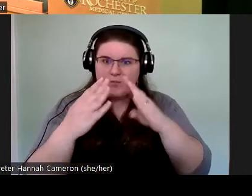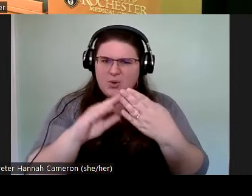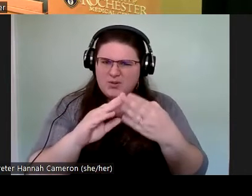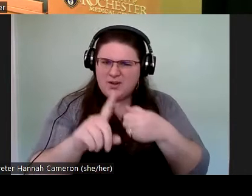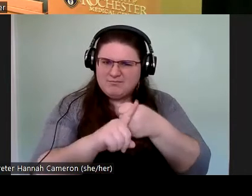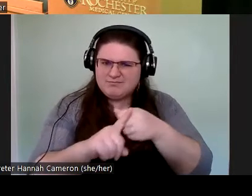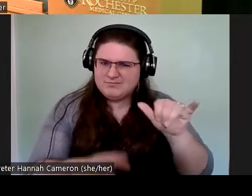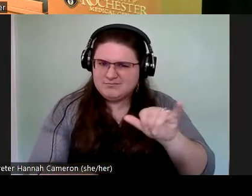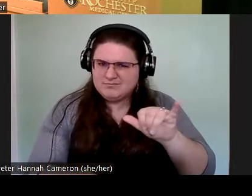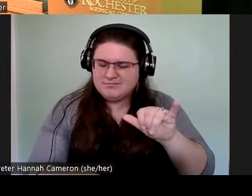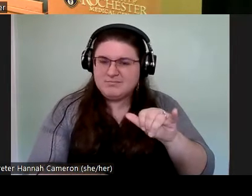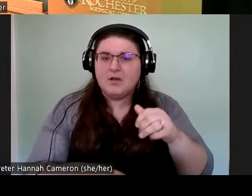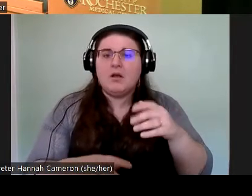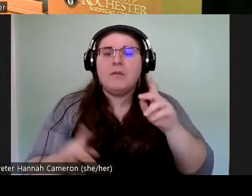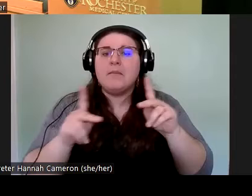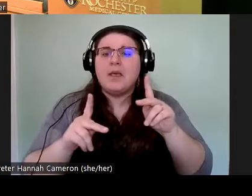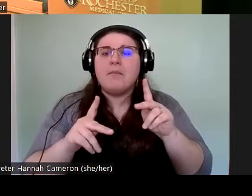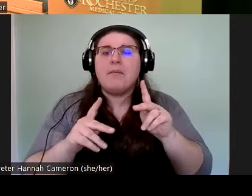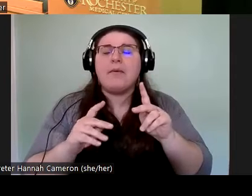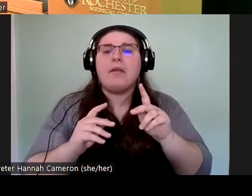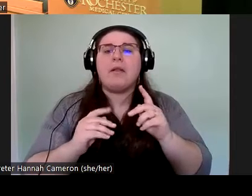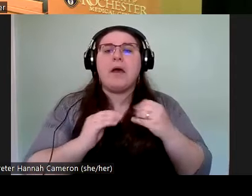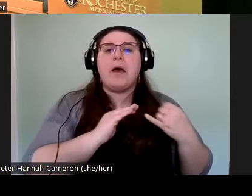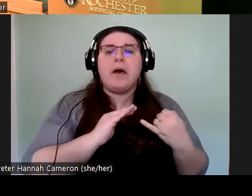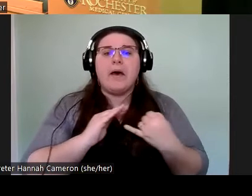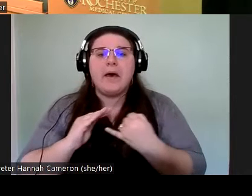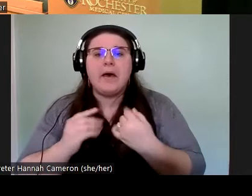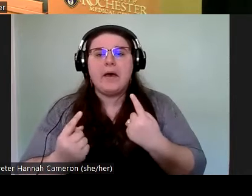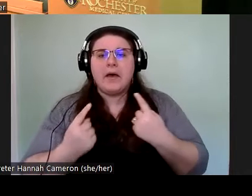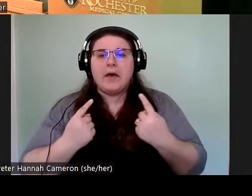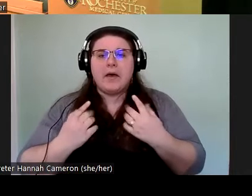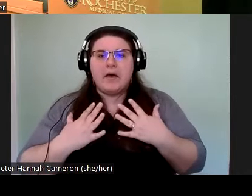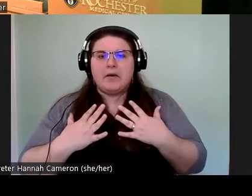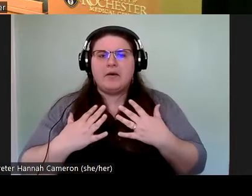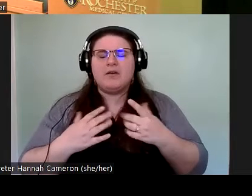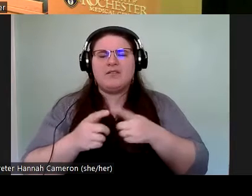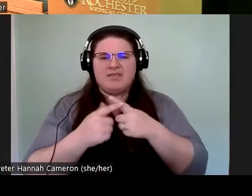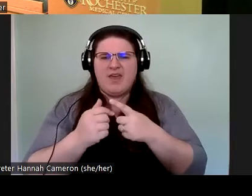our community organizations volunteering you know even in our schools so social isolation is really